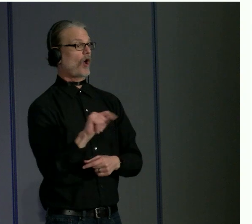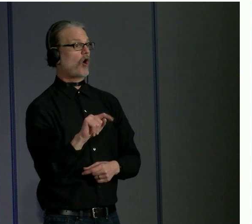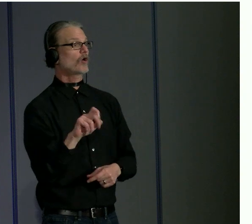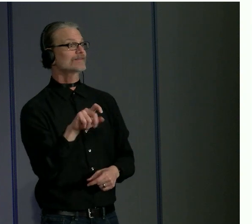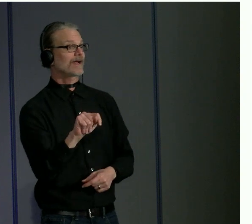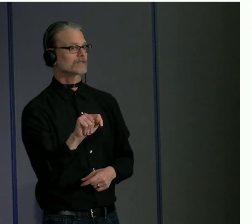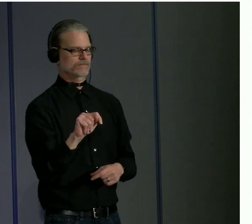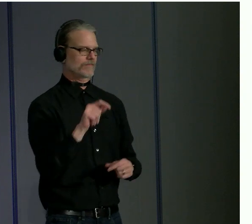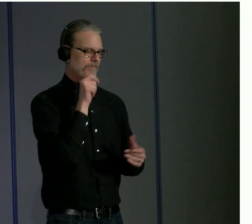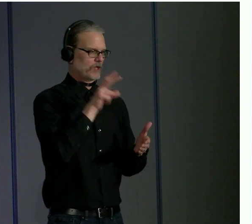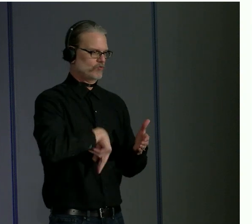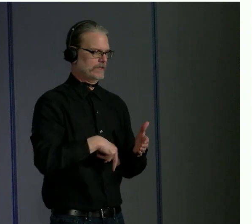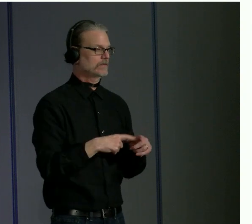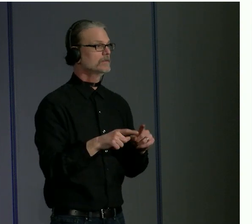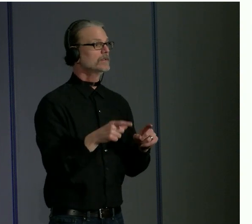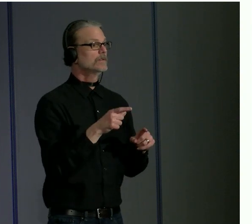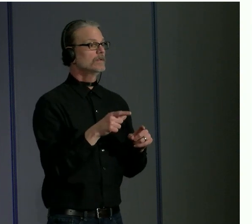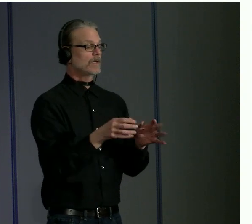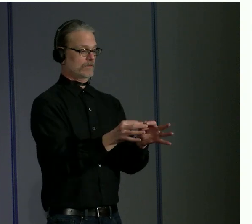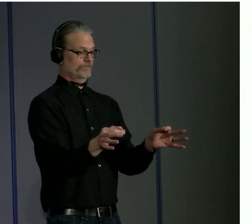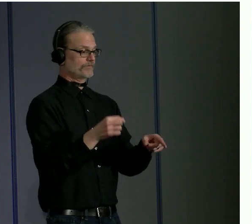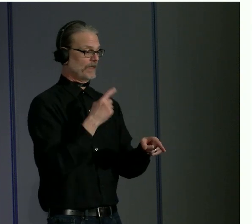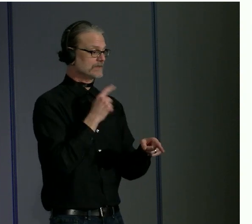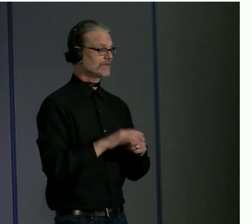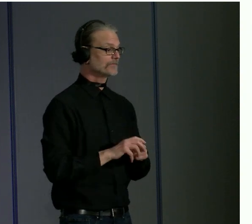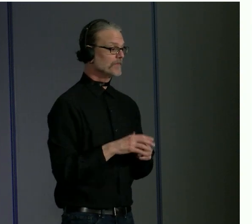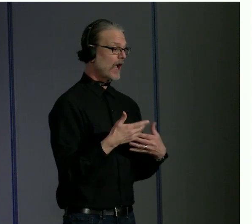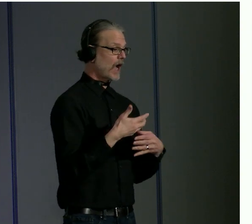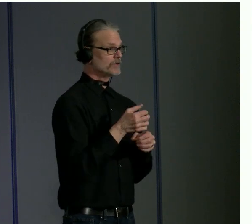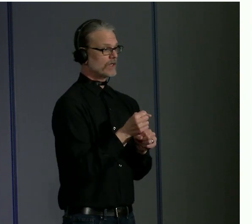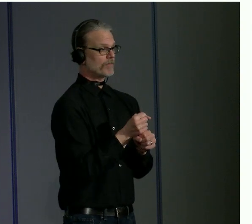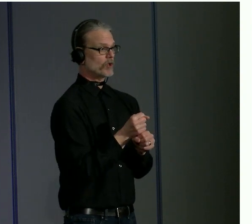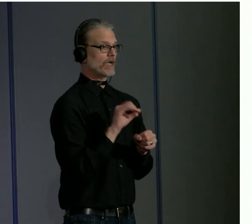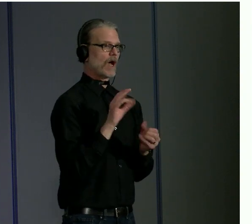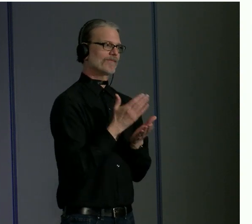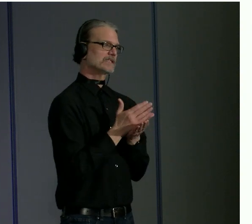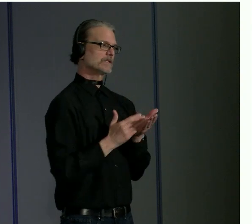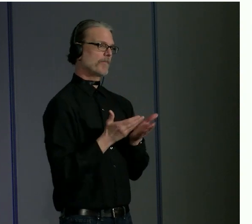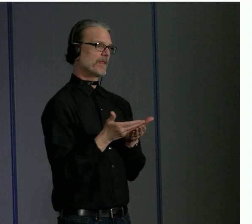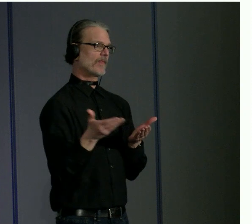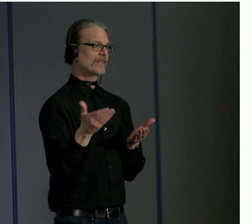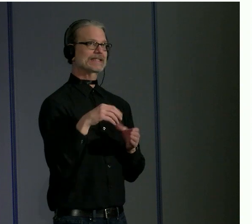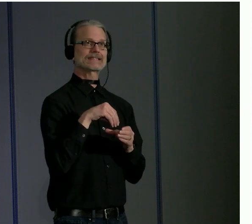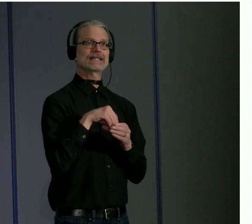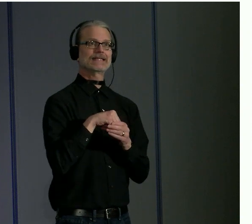going to read what it says, but it says a summary of some of the things that are in the infographic.